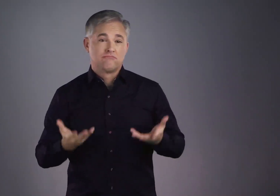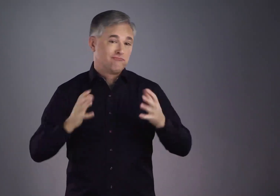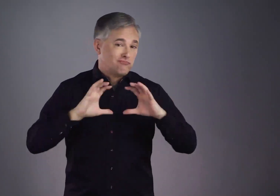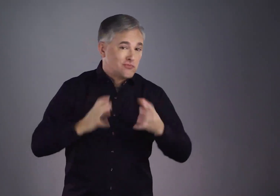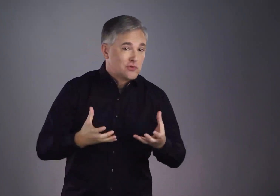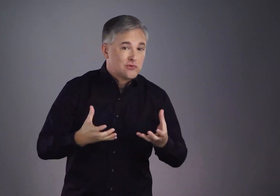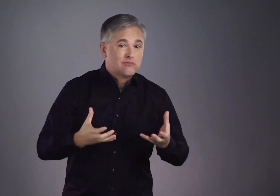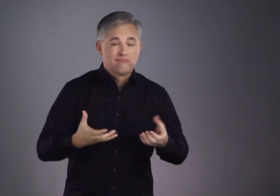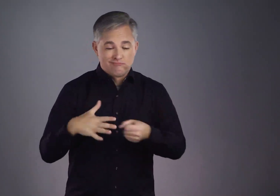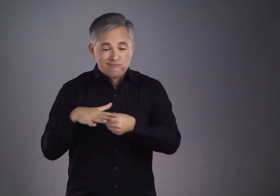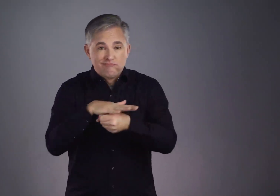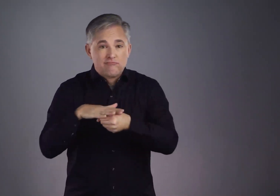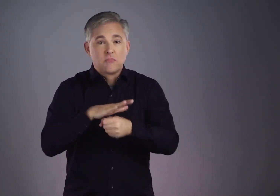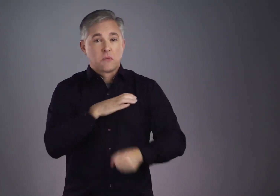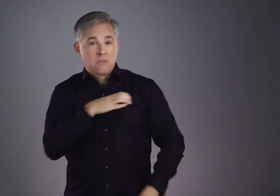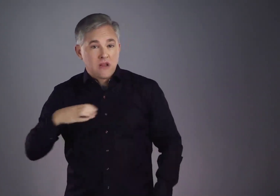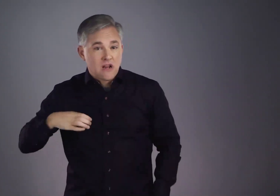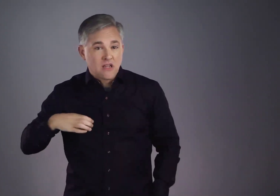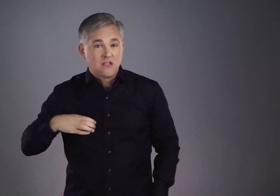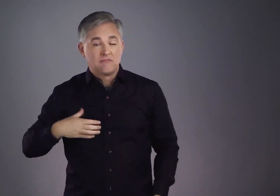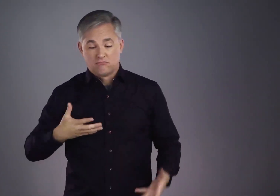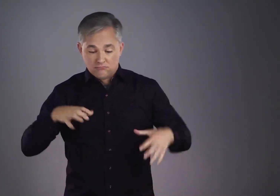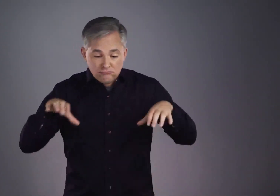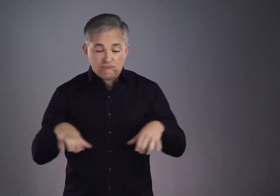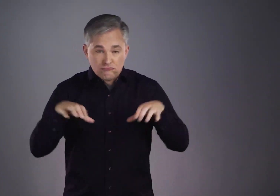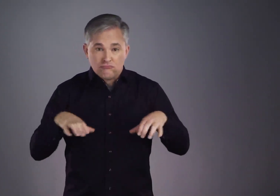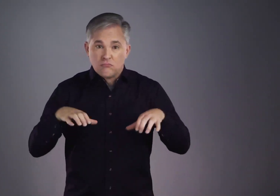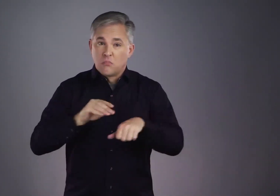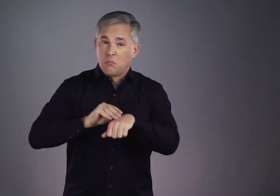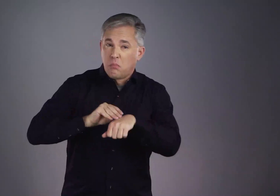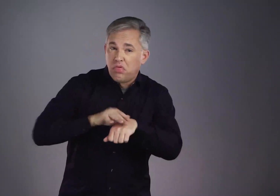without conferring with the trustees of the General Service Board.